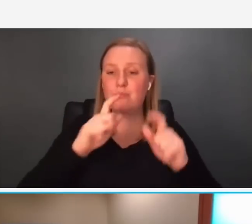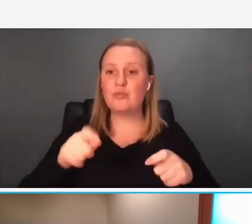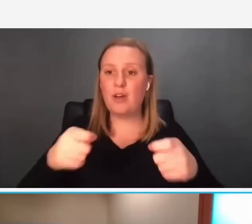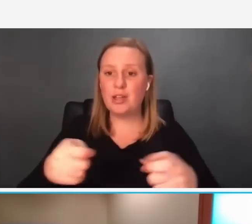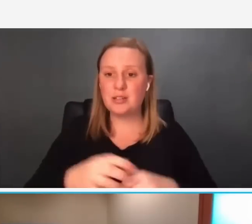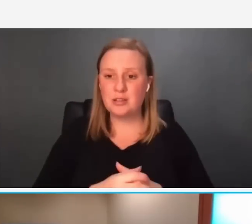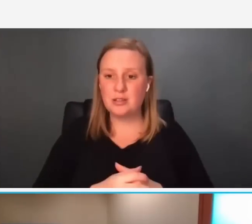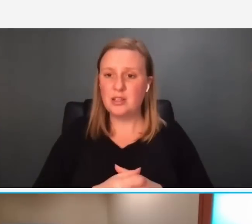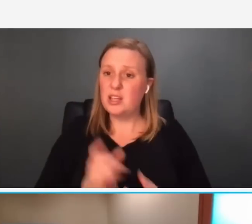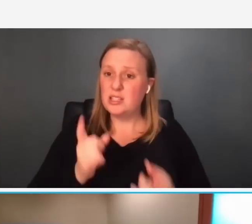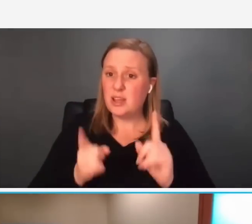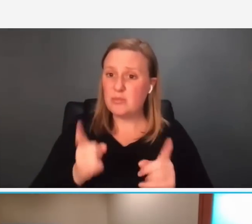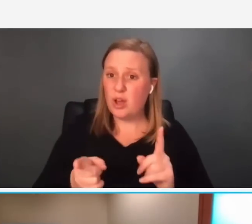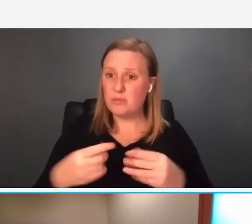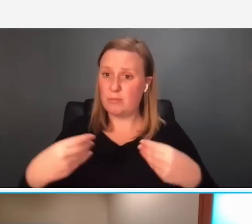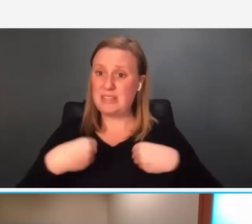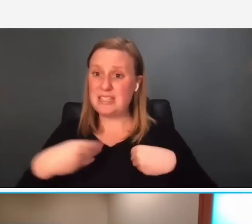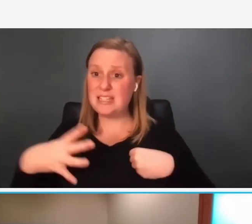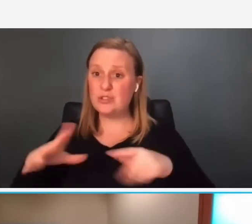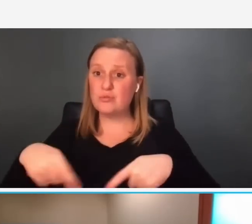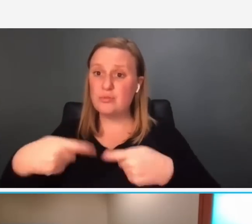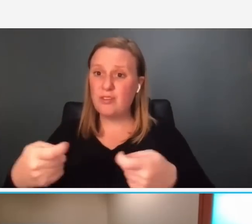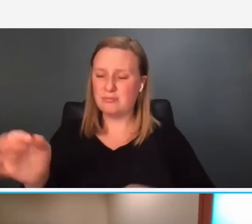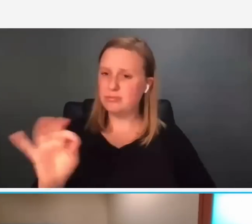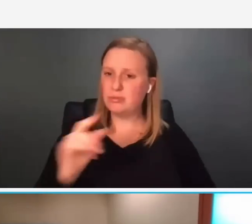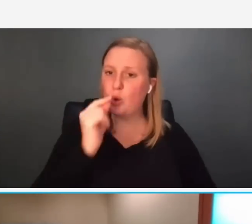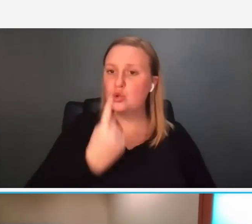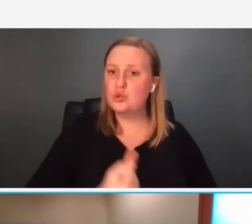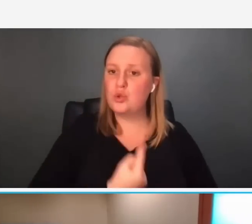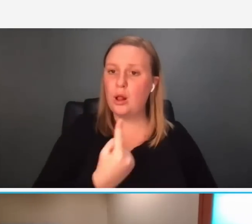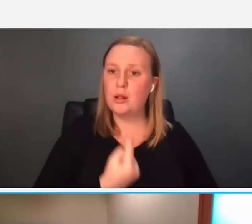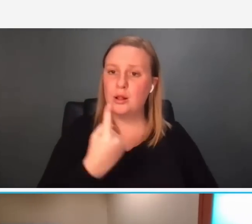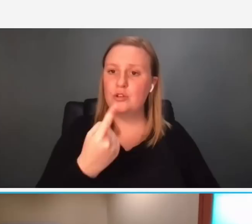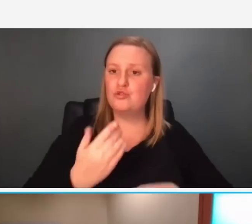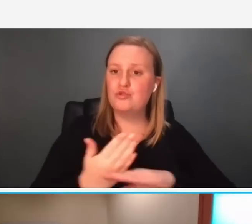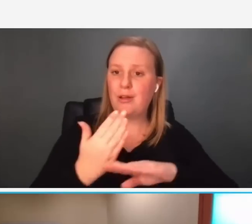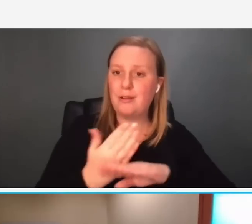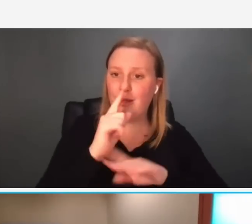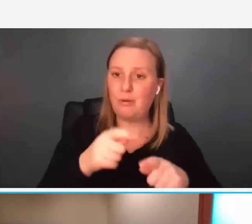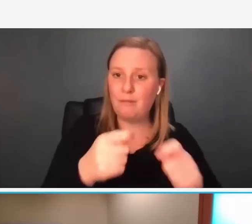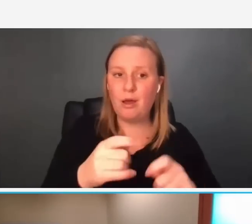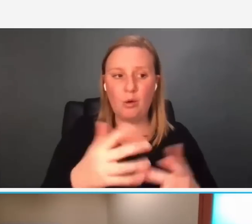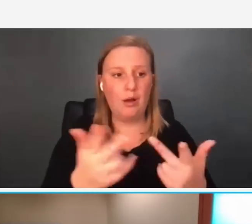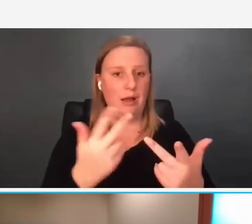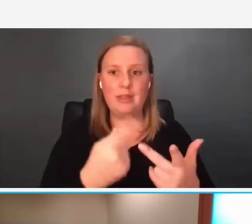could be delivered by individuals or sole traders. By opening the market to other suitable providers we